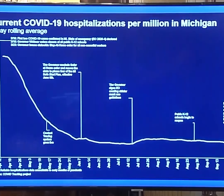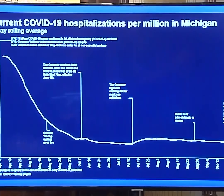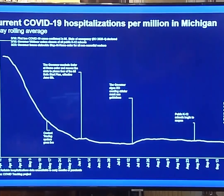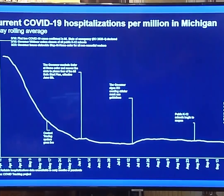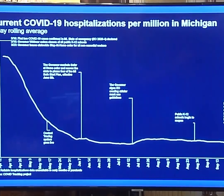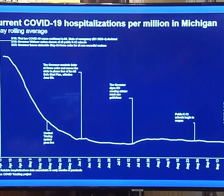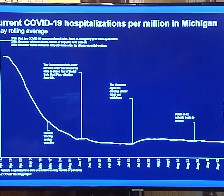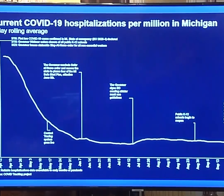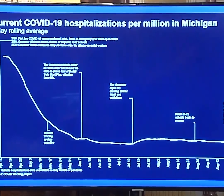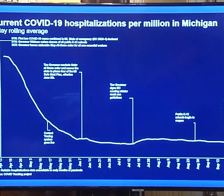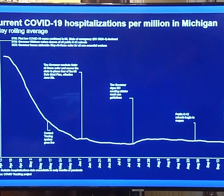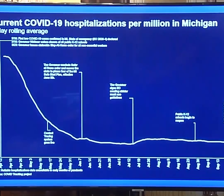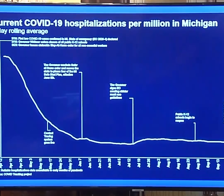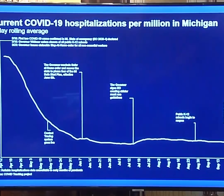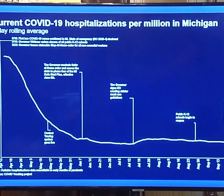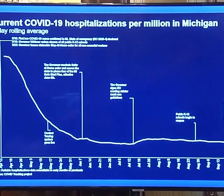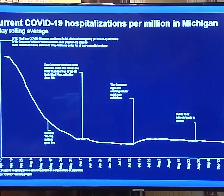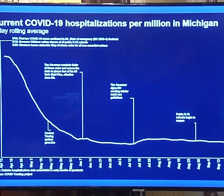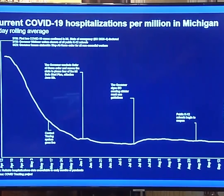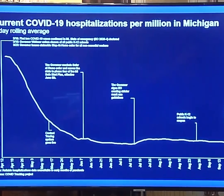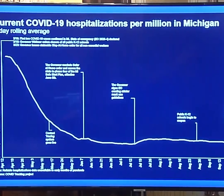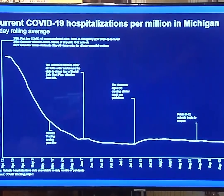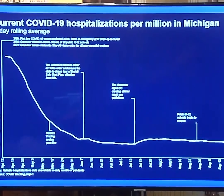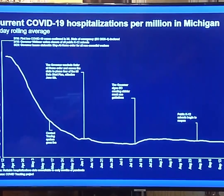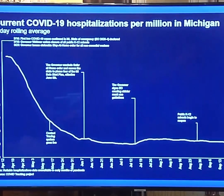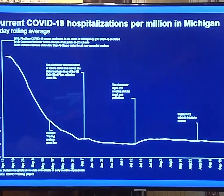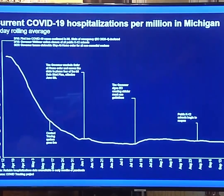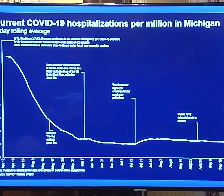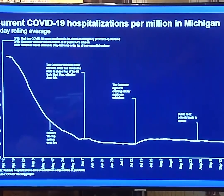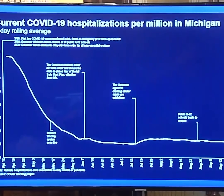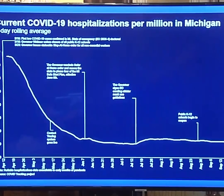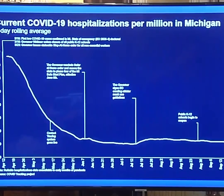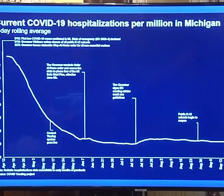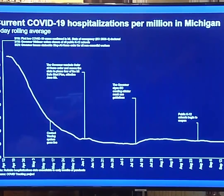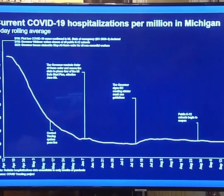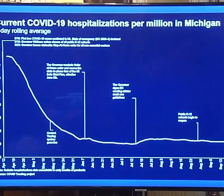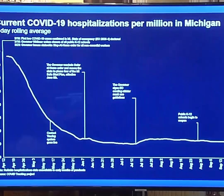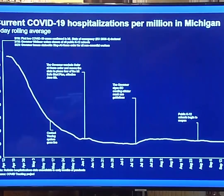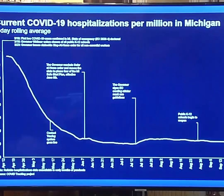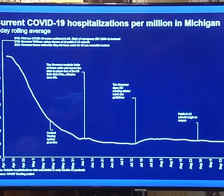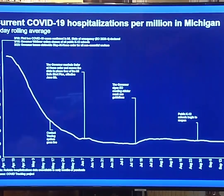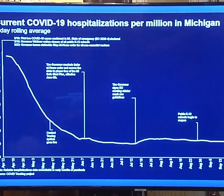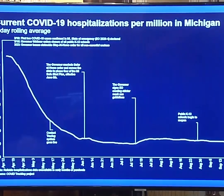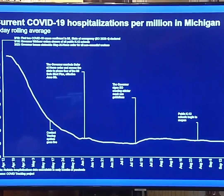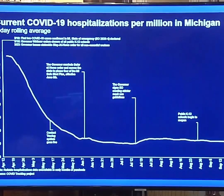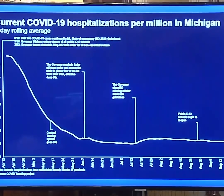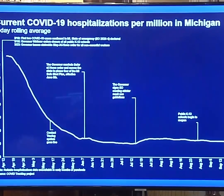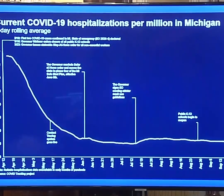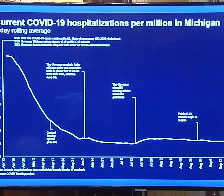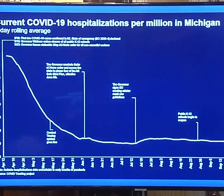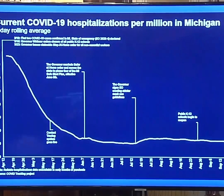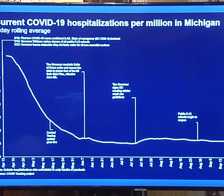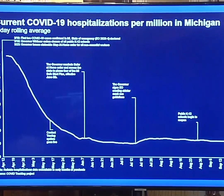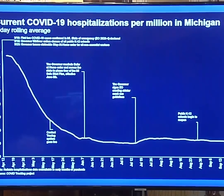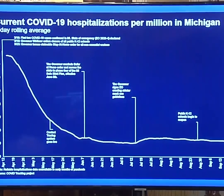THIS GRAPH SHOWS THE SAME TIMELINE WITH MICHIGAN'S HOSPITALIZATIONS. AS YOU CAN SEE, THESE NUMBERS